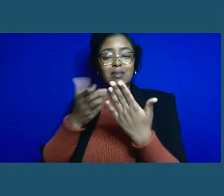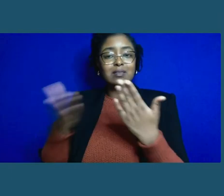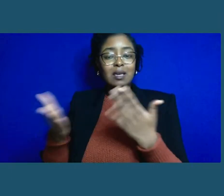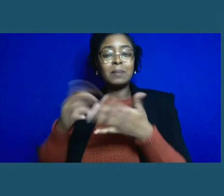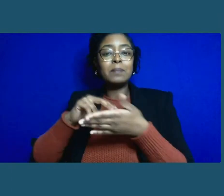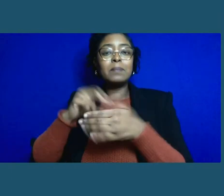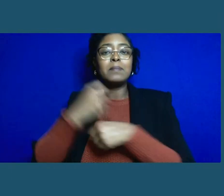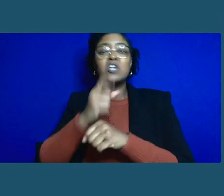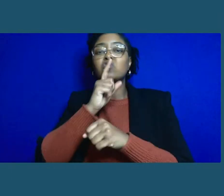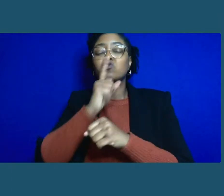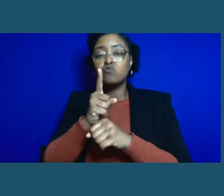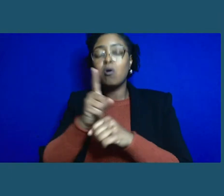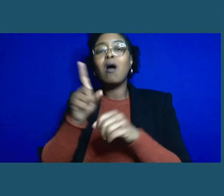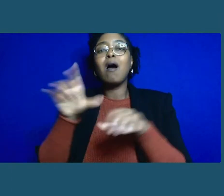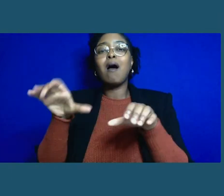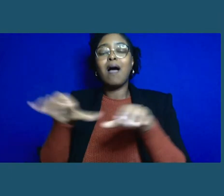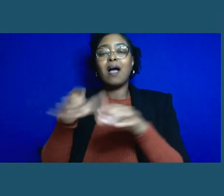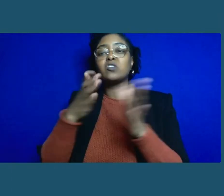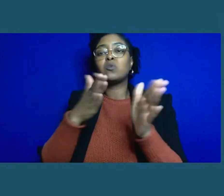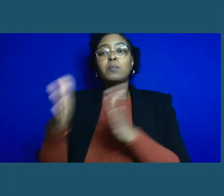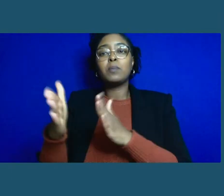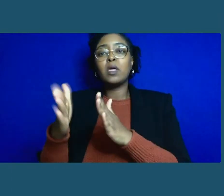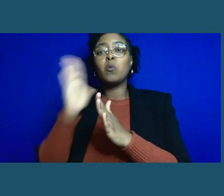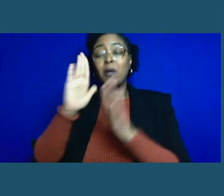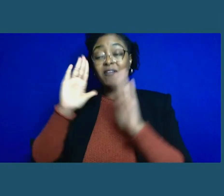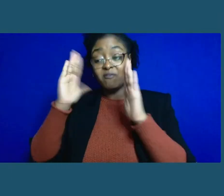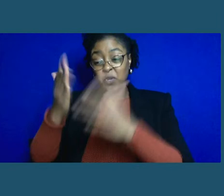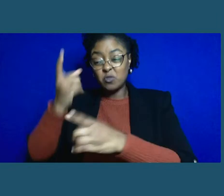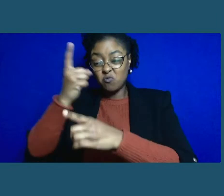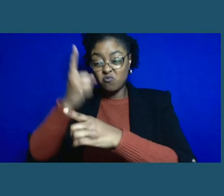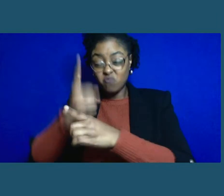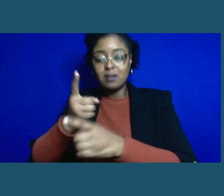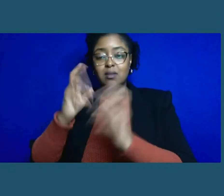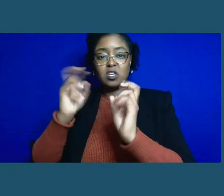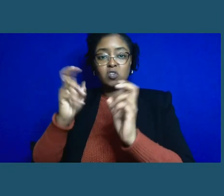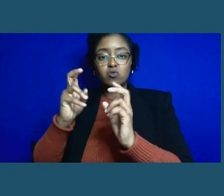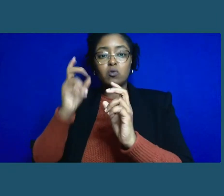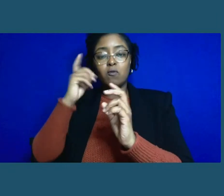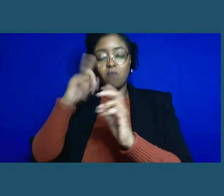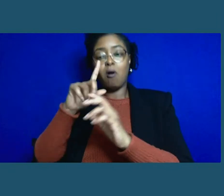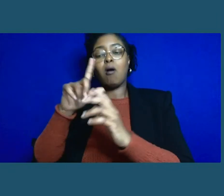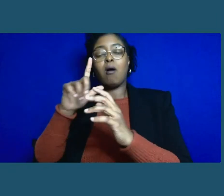these very things to make sure that the action plans actually